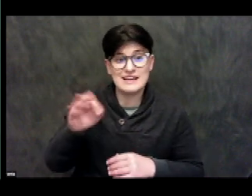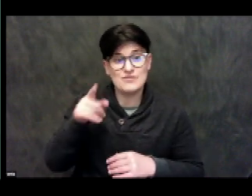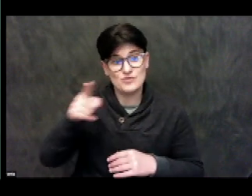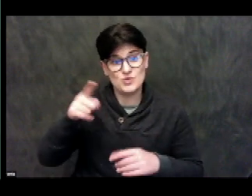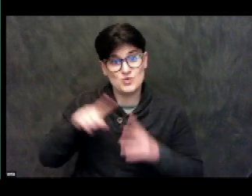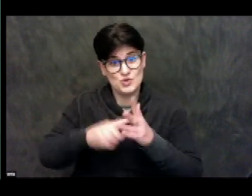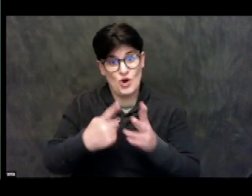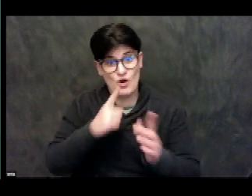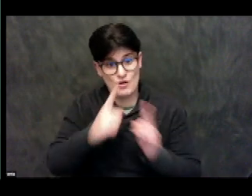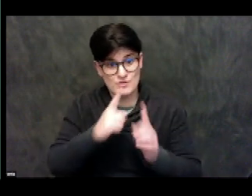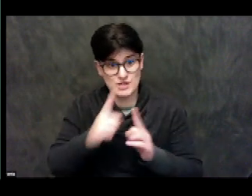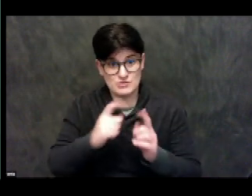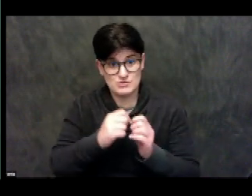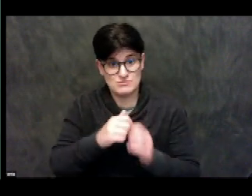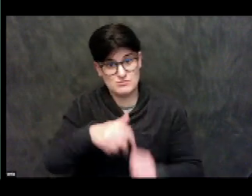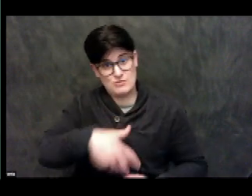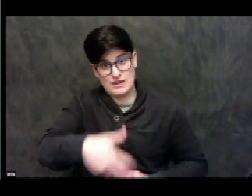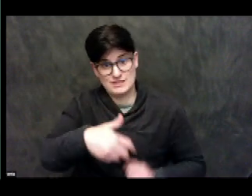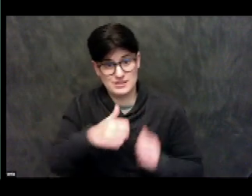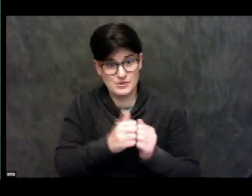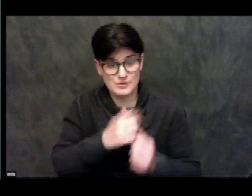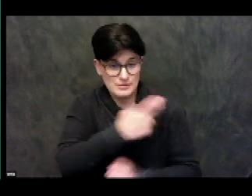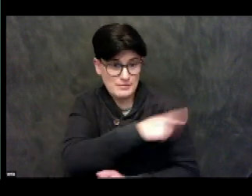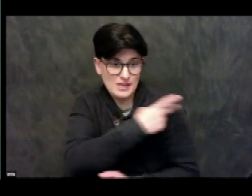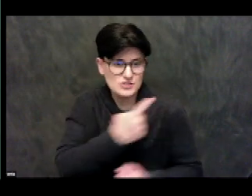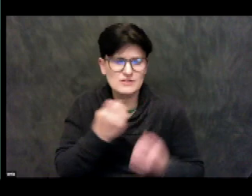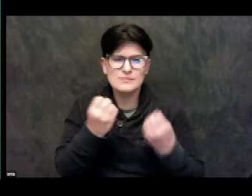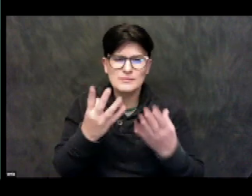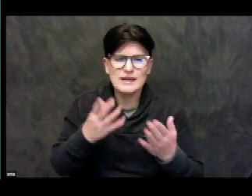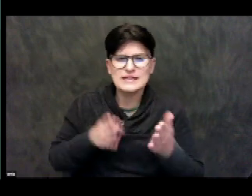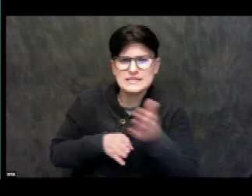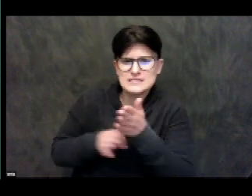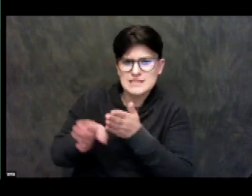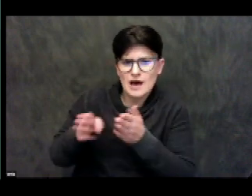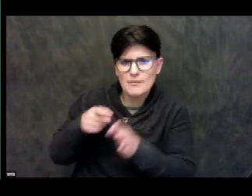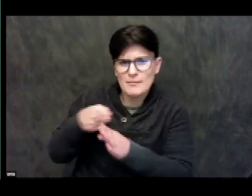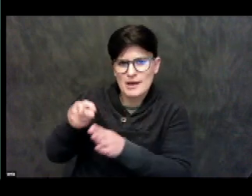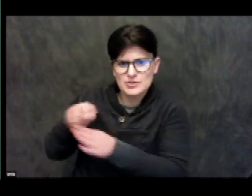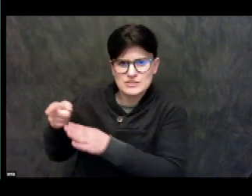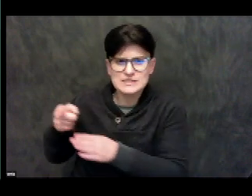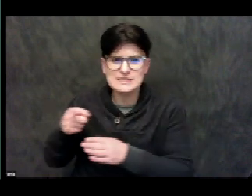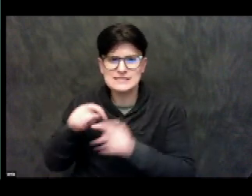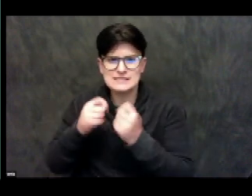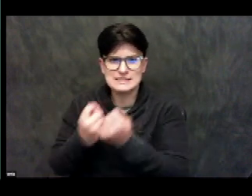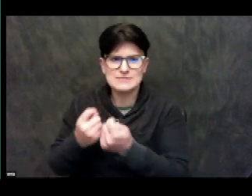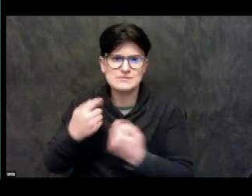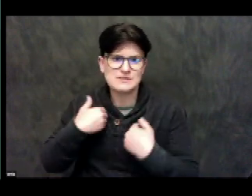Many of the subspecialty teams have decided, even prior to a pregnancy, how a patient should deliver.